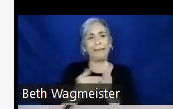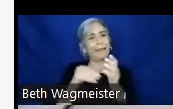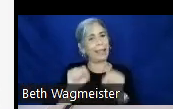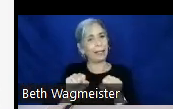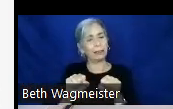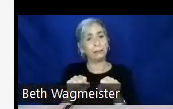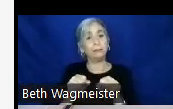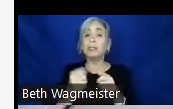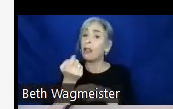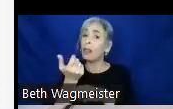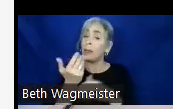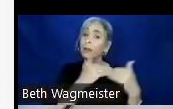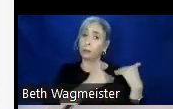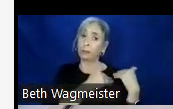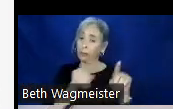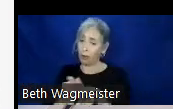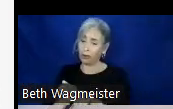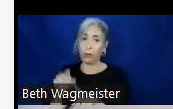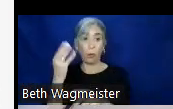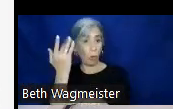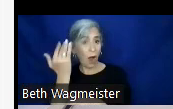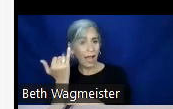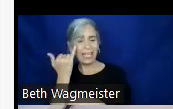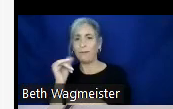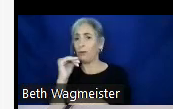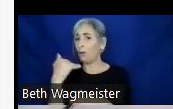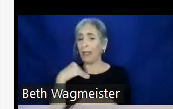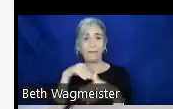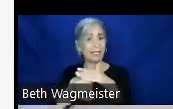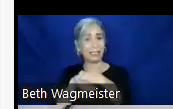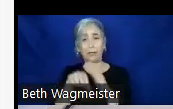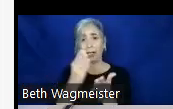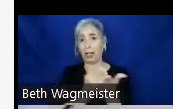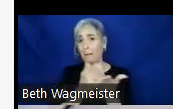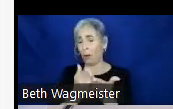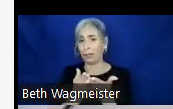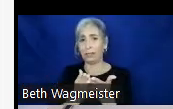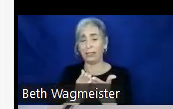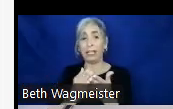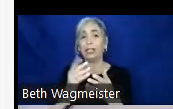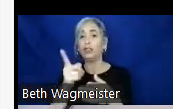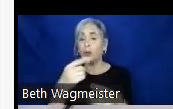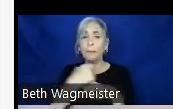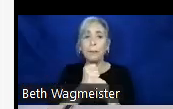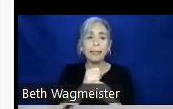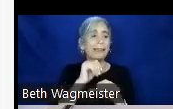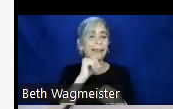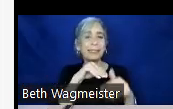as well. If you have inaccessible components you make inaccessibility repeatable and reusable.